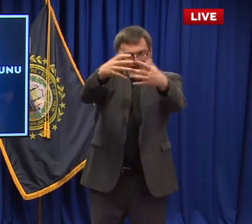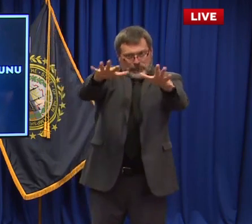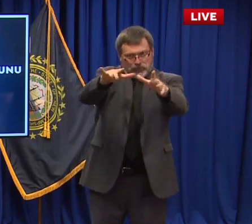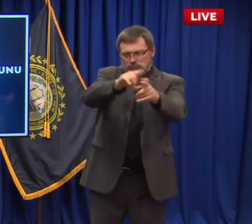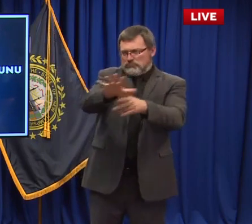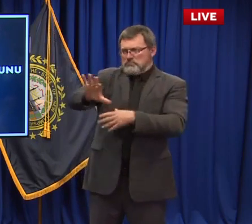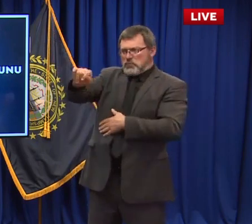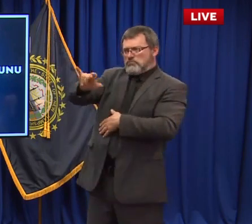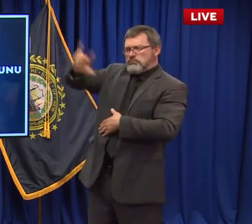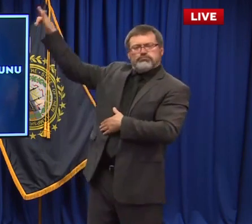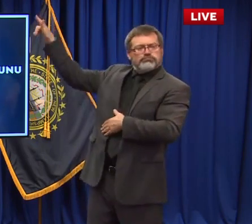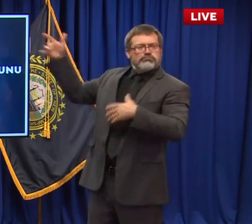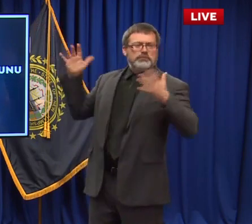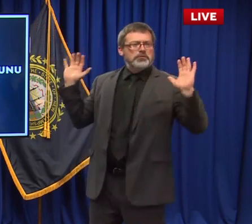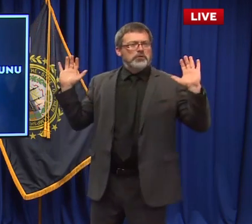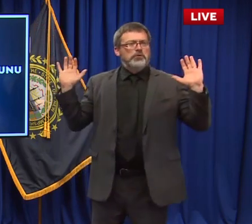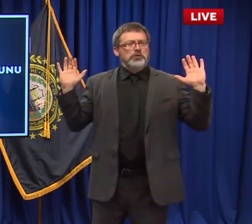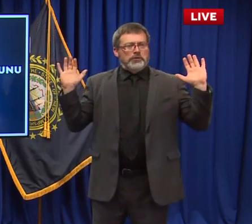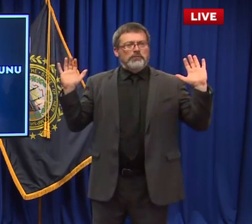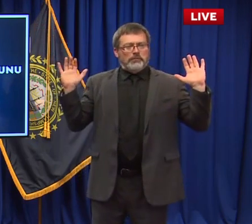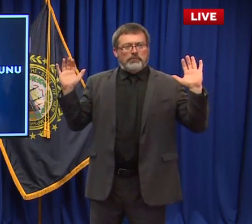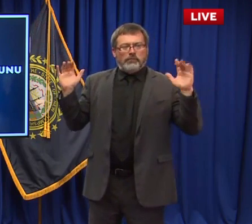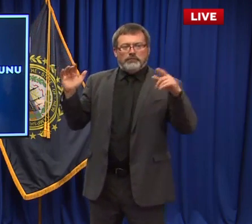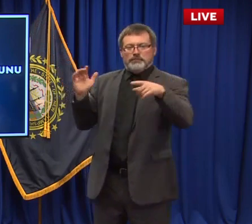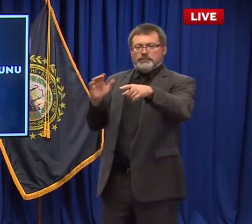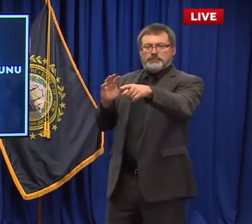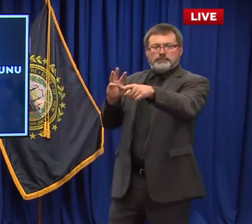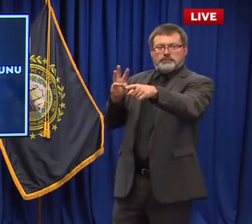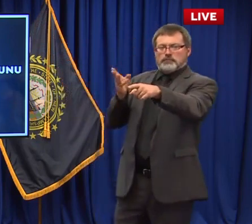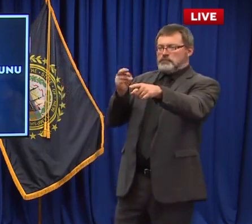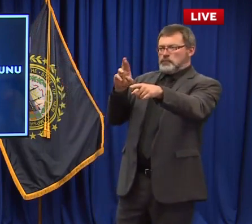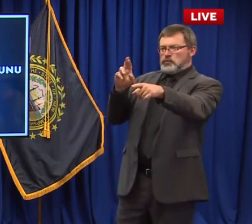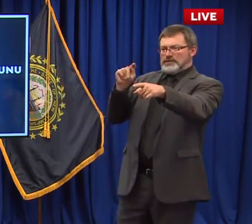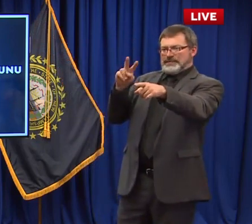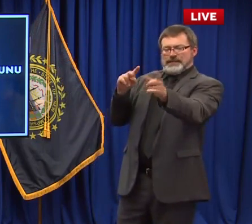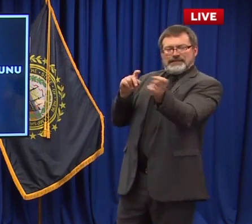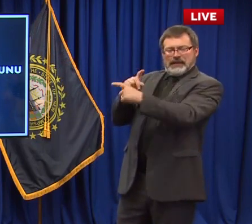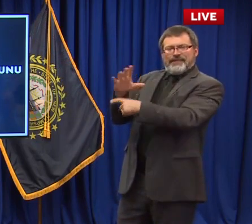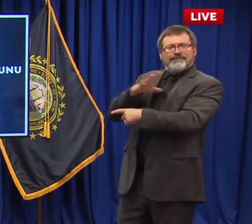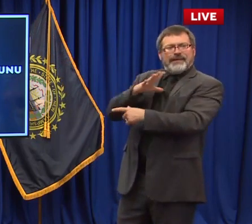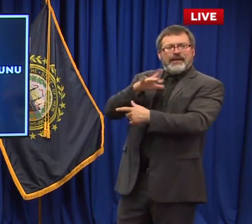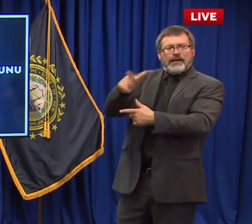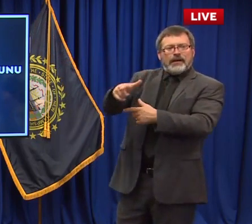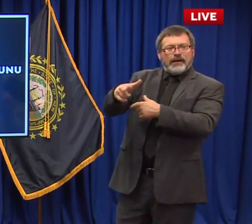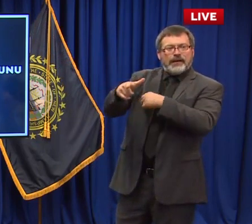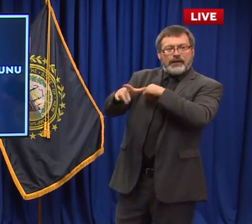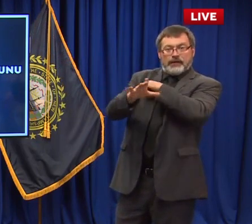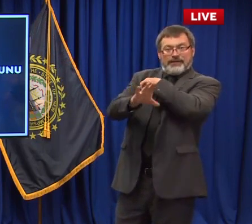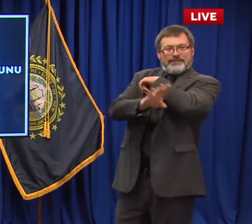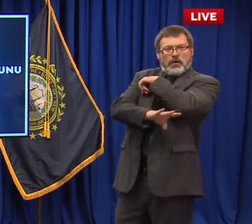CAN YOU GIVE US A SENSE OF THE TIMELINE ON SCHOOL GUIDANCE? WHEN WE MIGHT SEE SOMETHING?